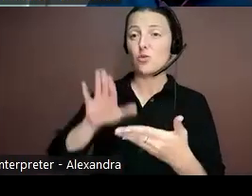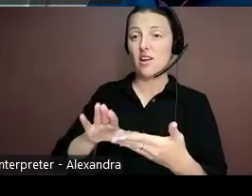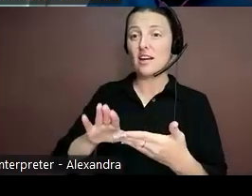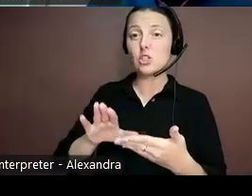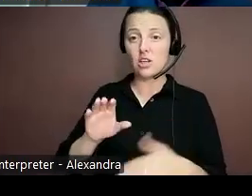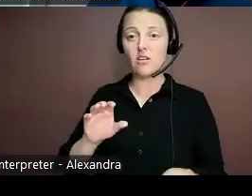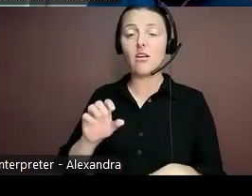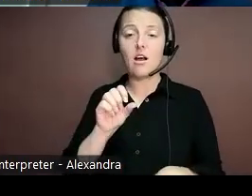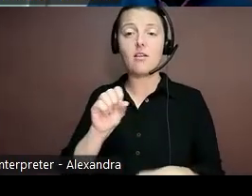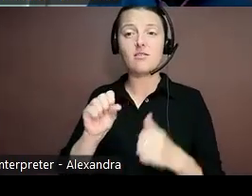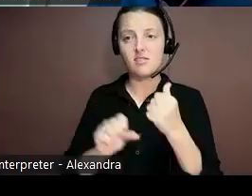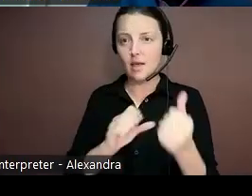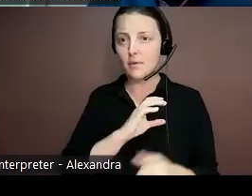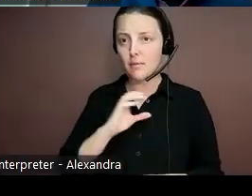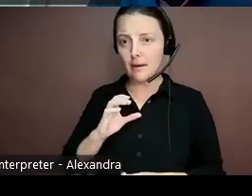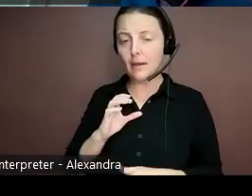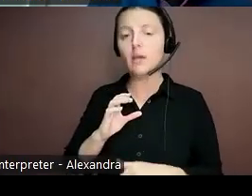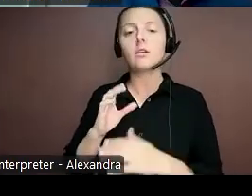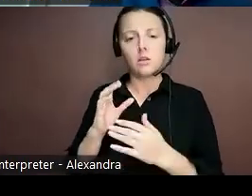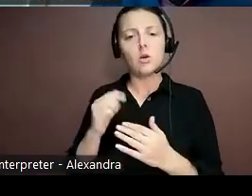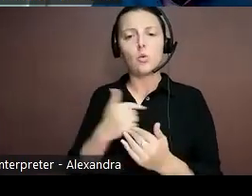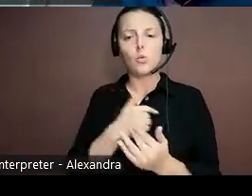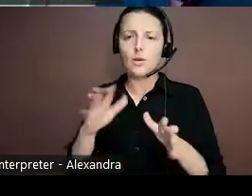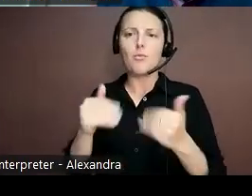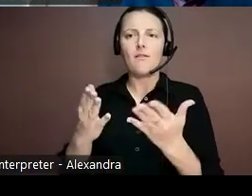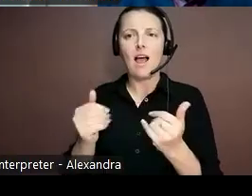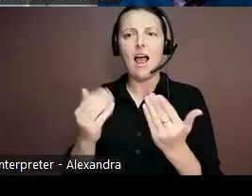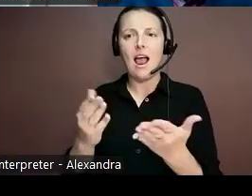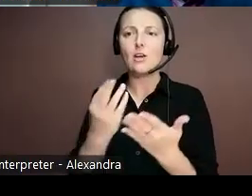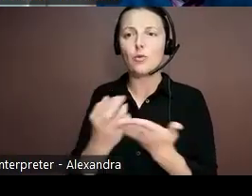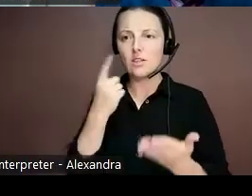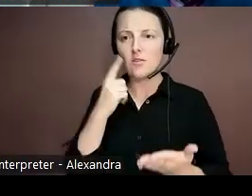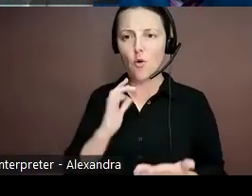resources for our staff. You know, it's not just the education. And I think you know uh sort of